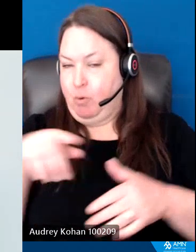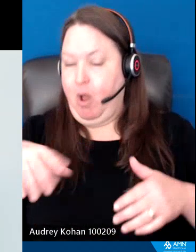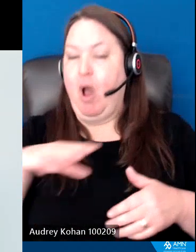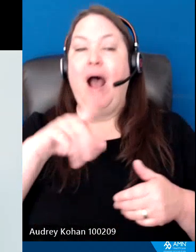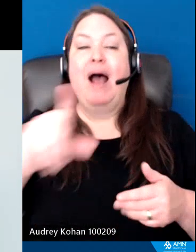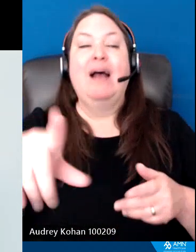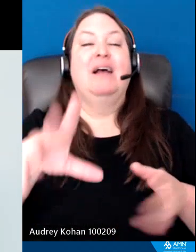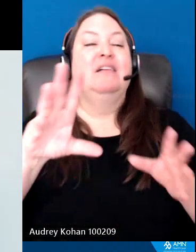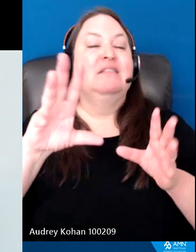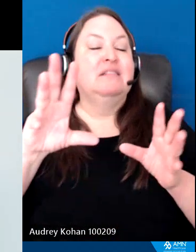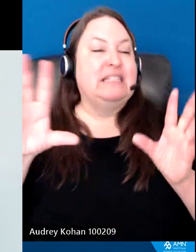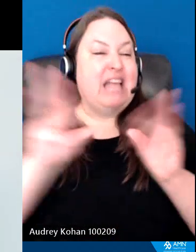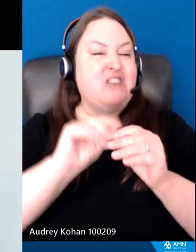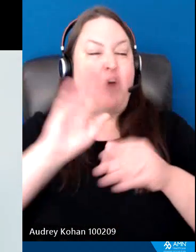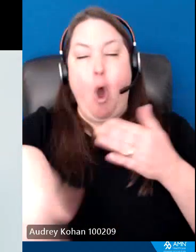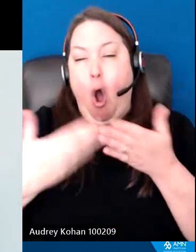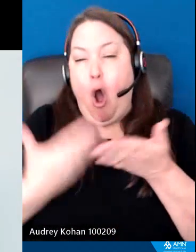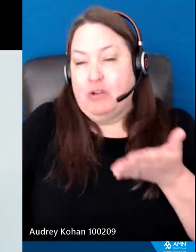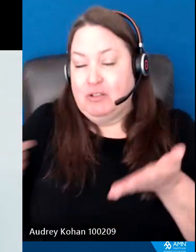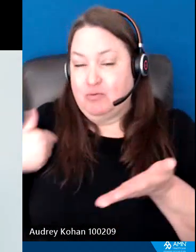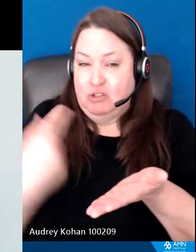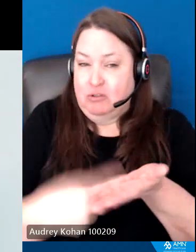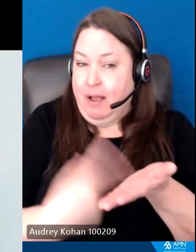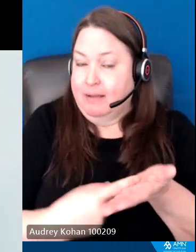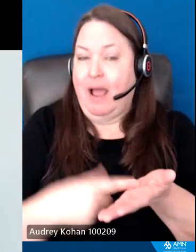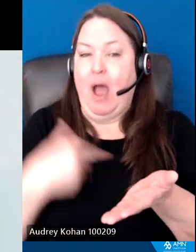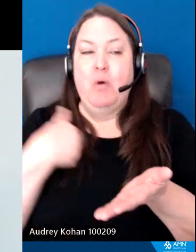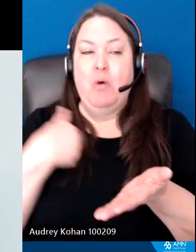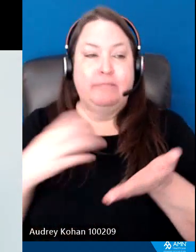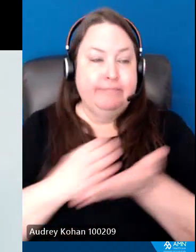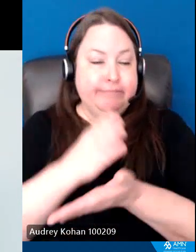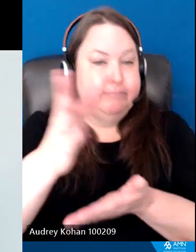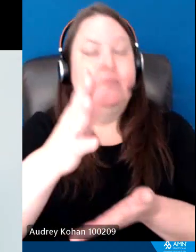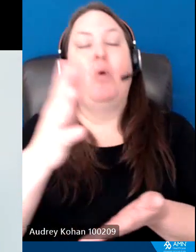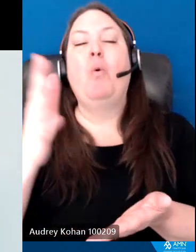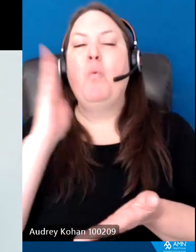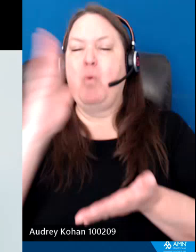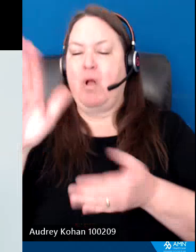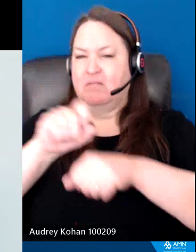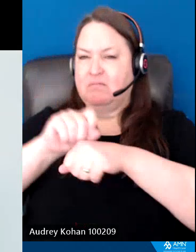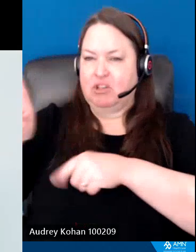resources that we discuss and walk through at the end will be sent to the email you've registered